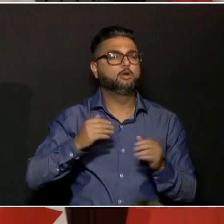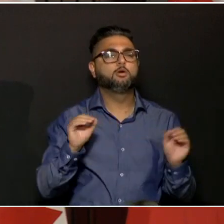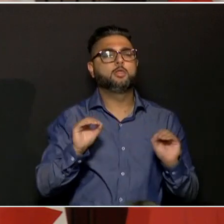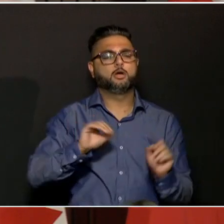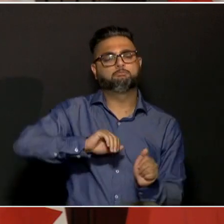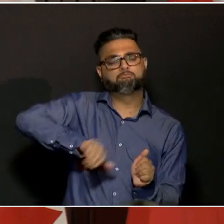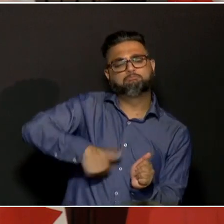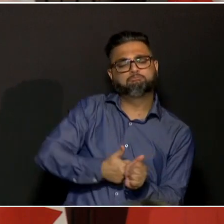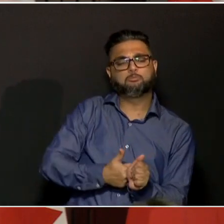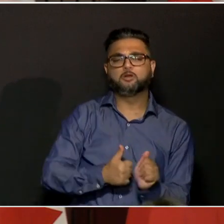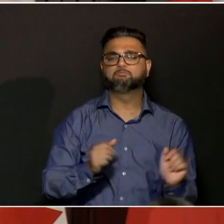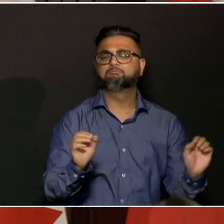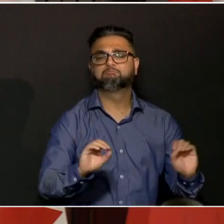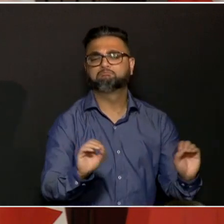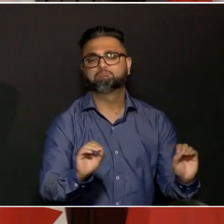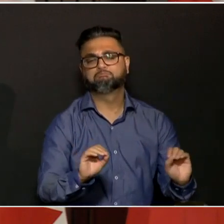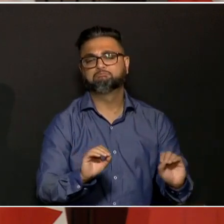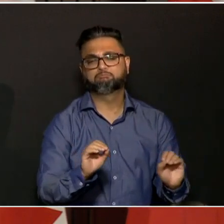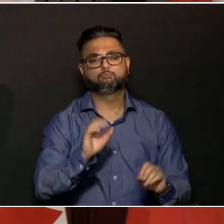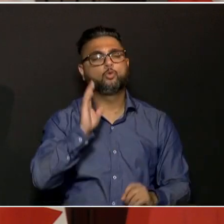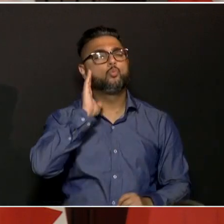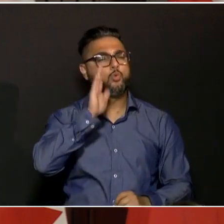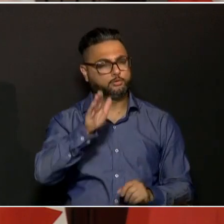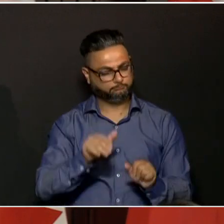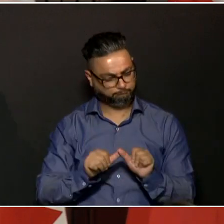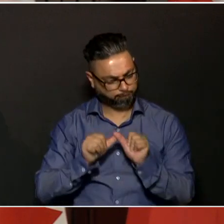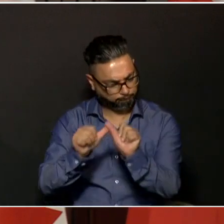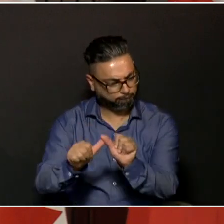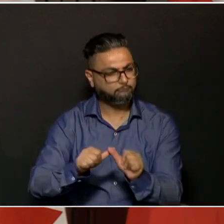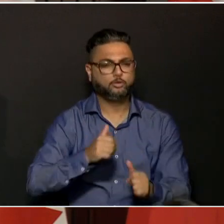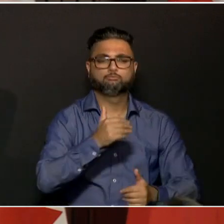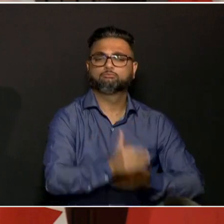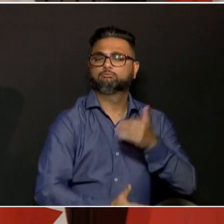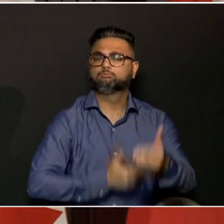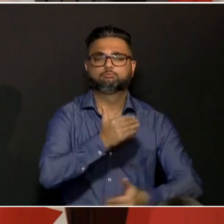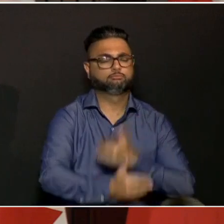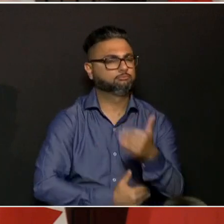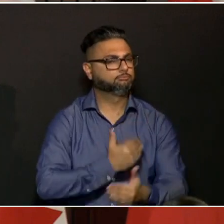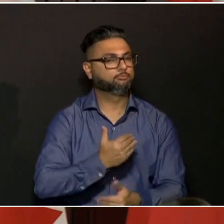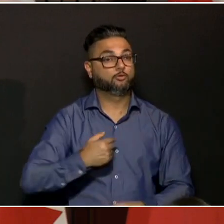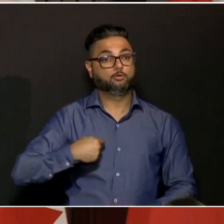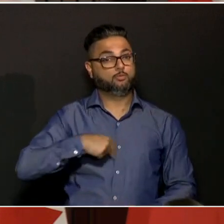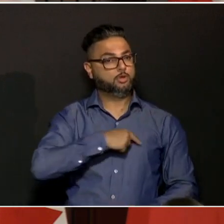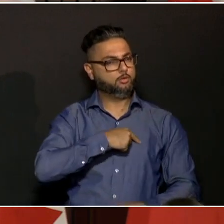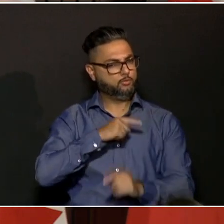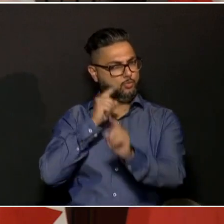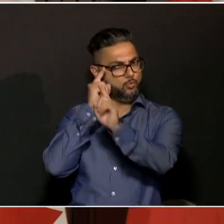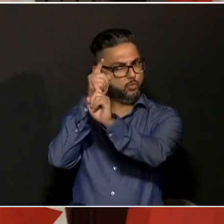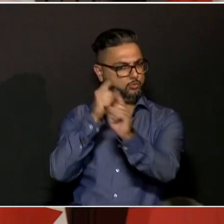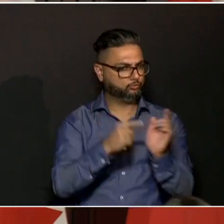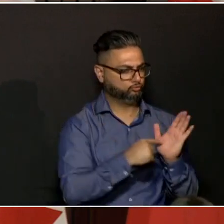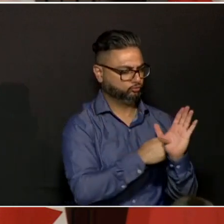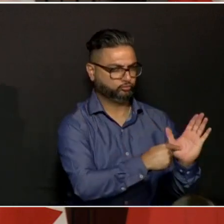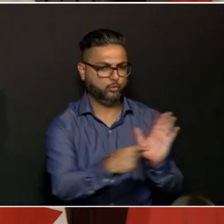and it is part of the political process, there is nothing else behind it, so we will continue moving forward